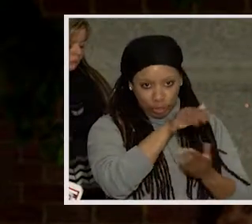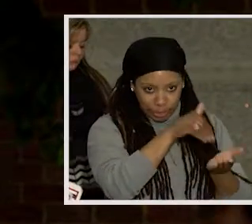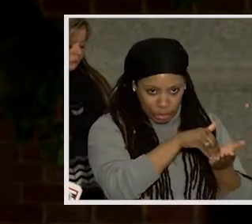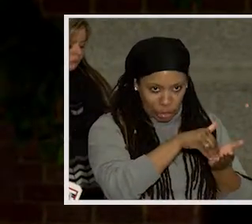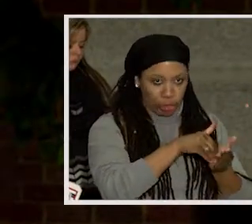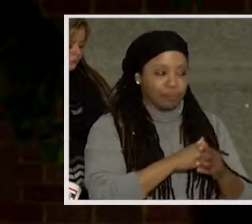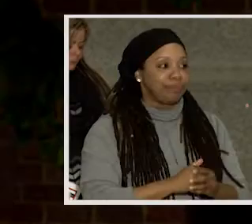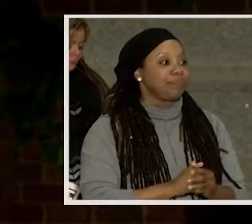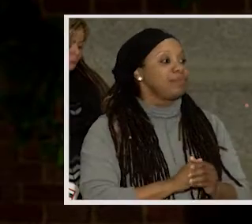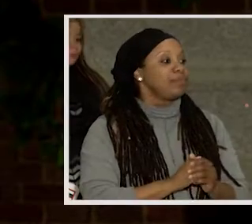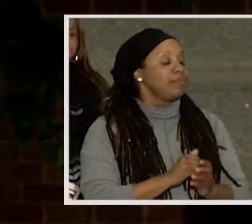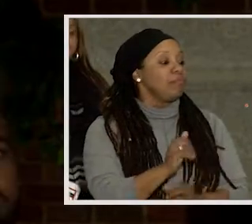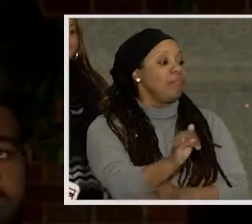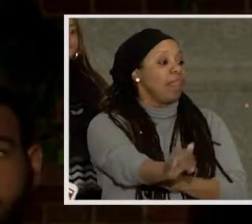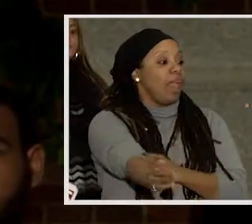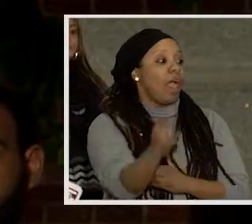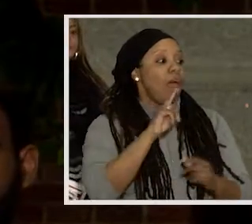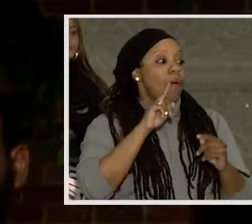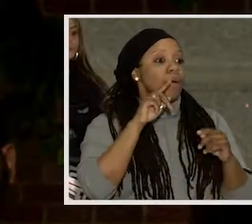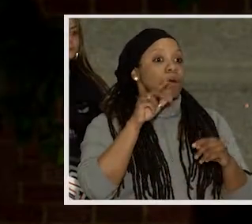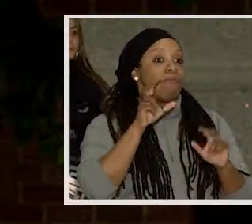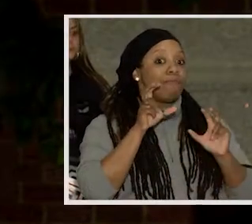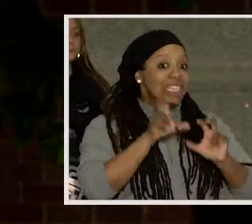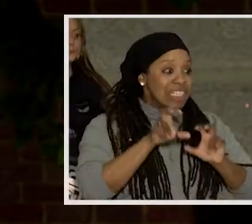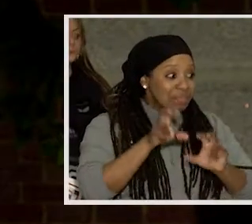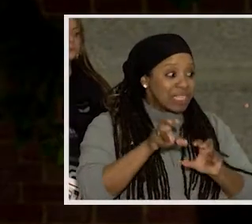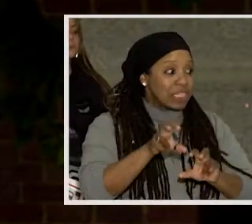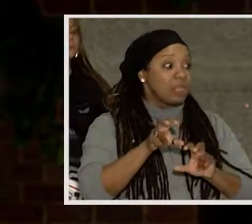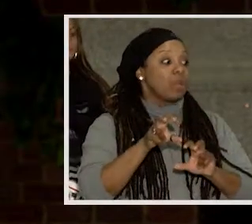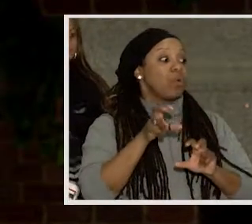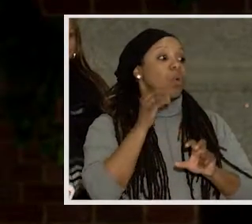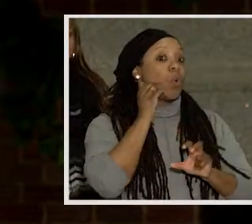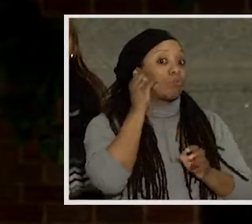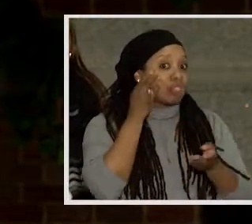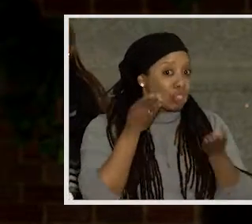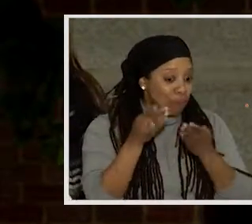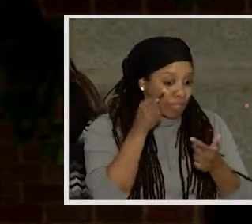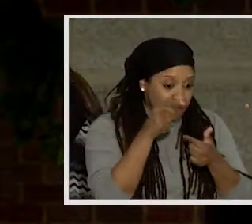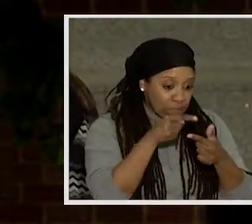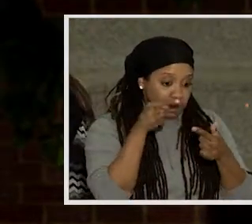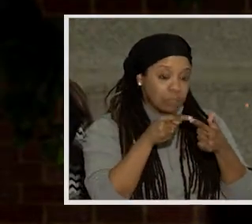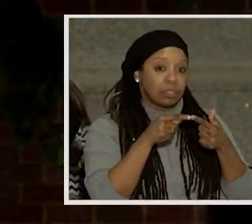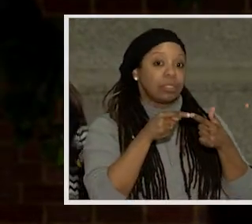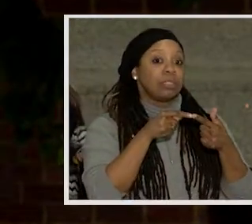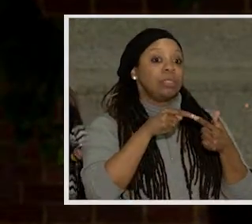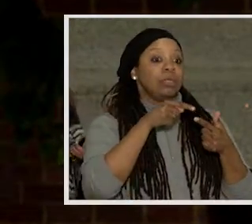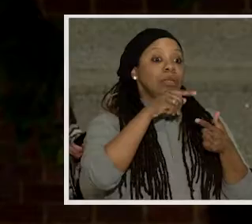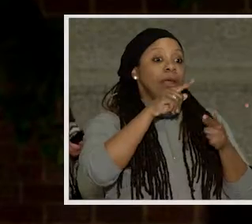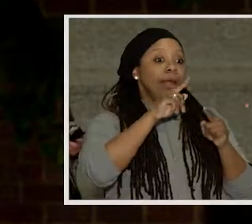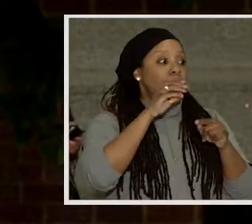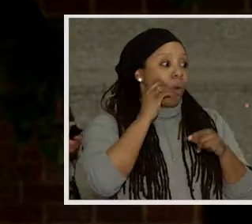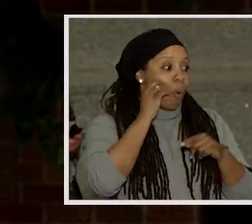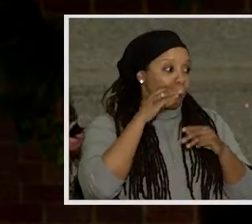IN THINGS LIKE HOMELESS SERVICES AND PAID FAMILY AND MEDICAL LEAVE ARE INVESTMENTS TO BE ABLE TO LOWER OTHER COSTS HERE.